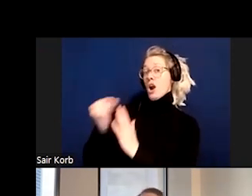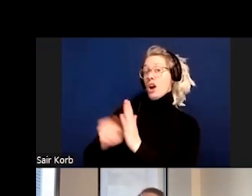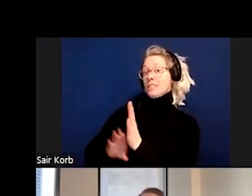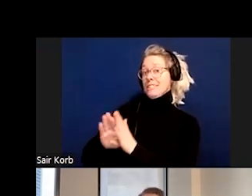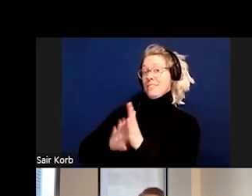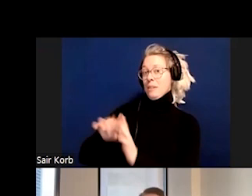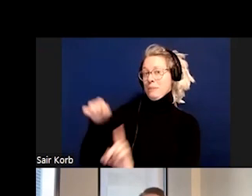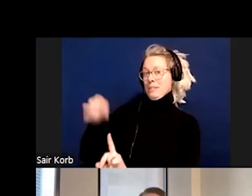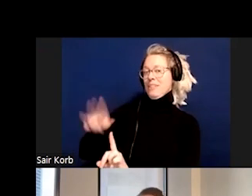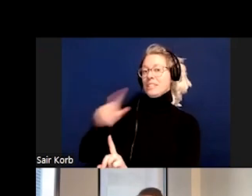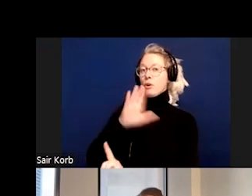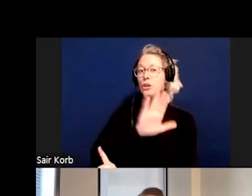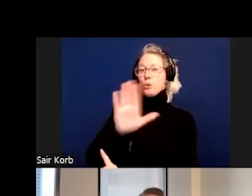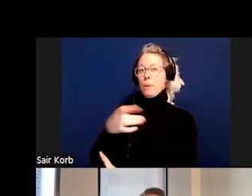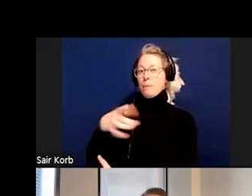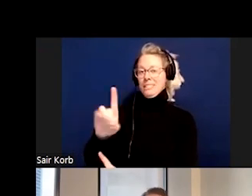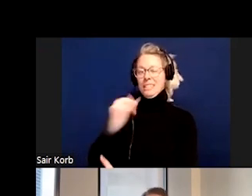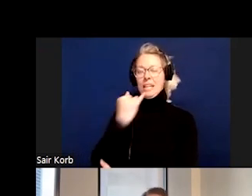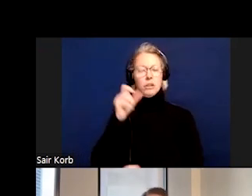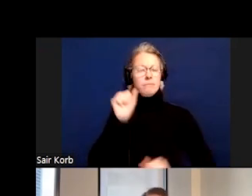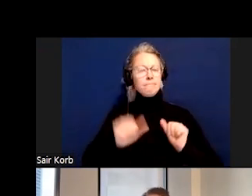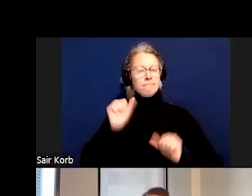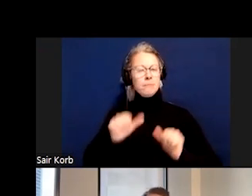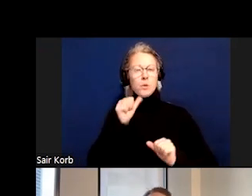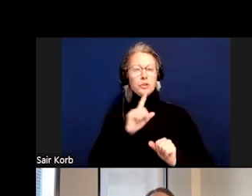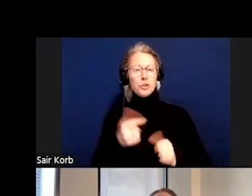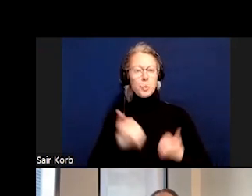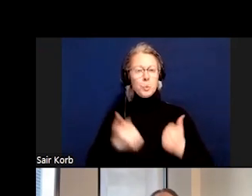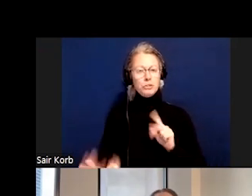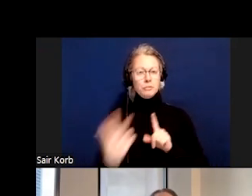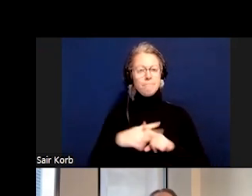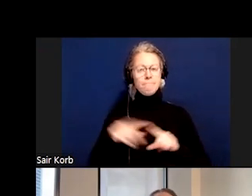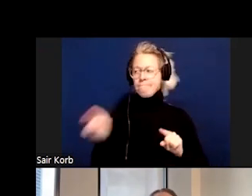questions about the eligibility of their potential activities.